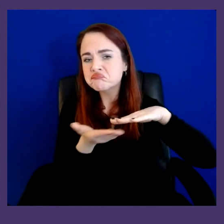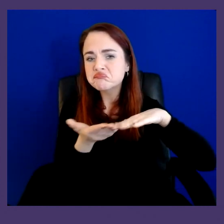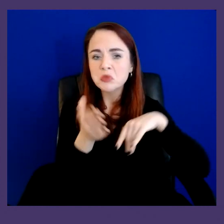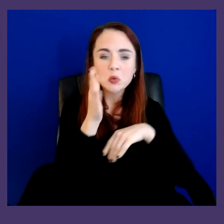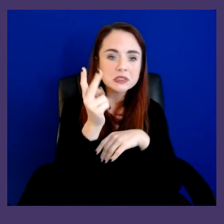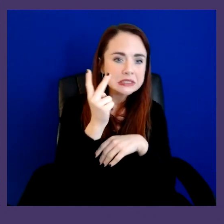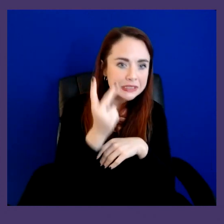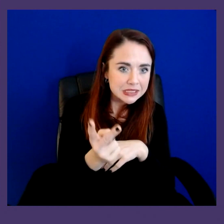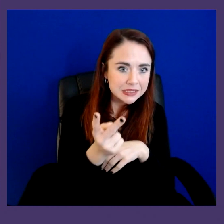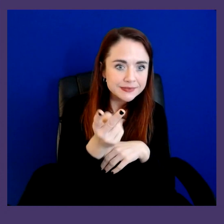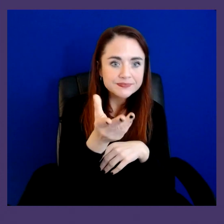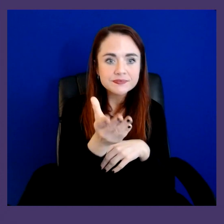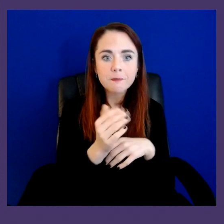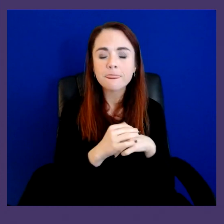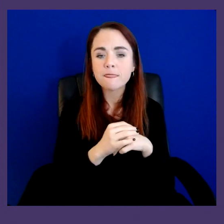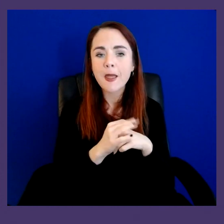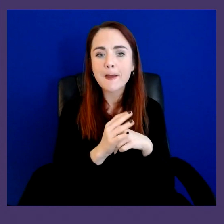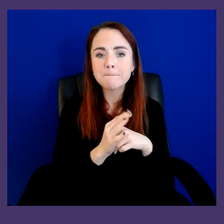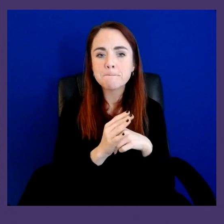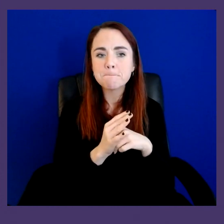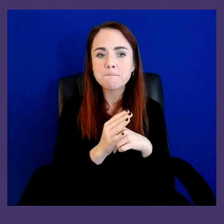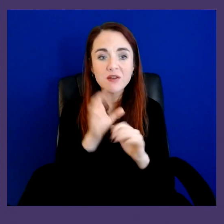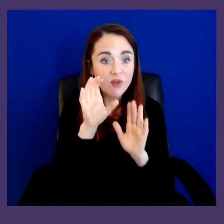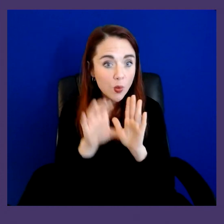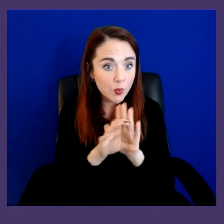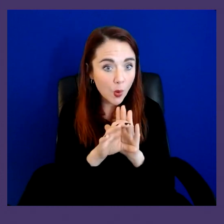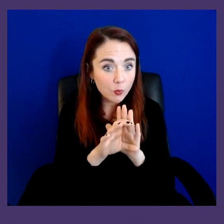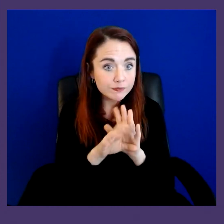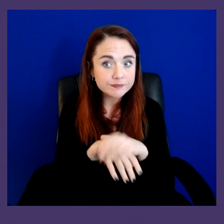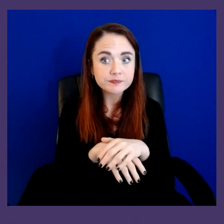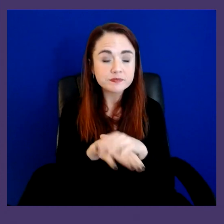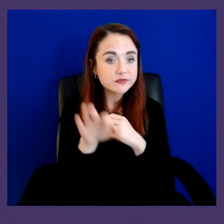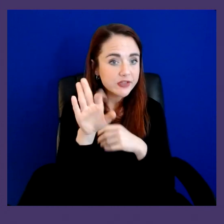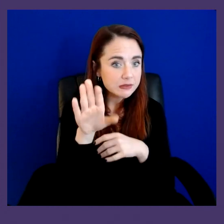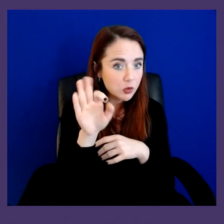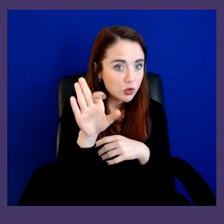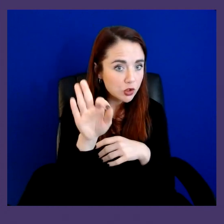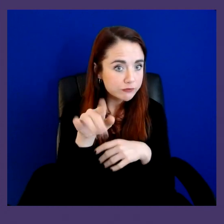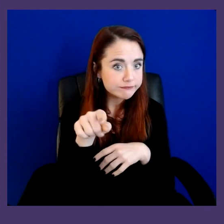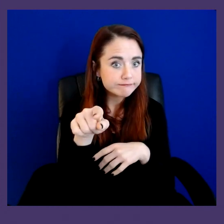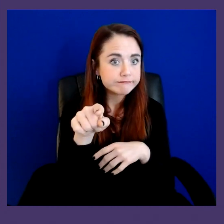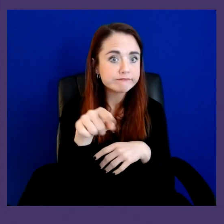a photo in a Facebook post and how you can get that described.